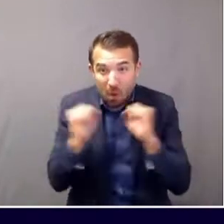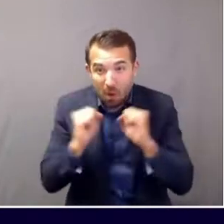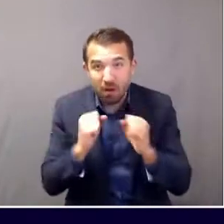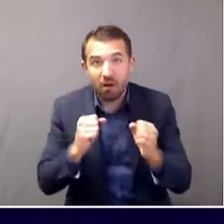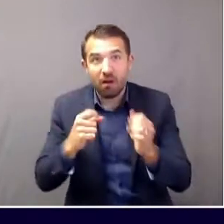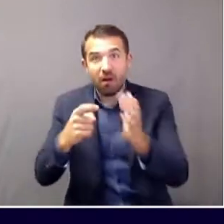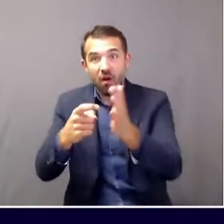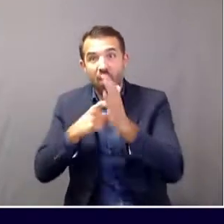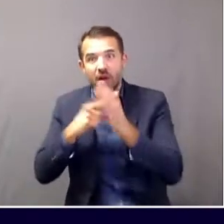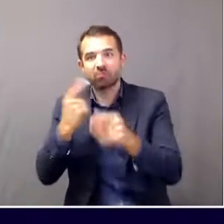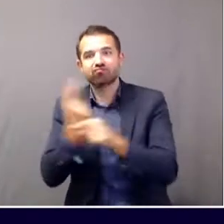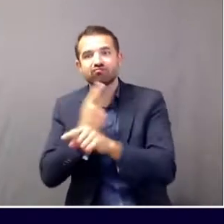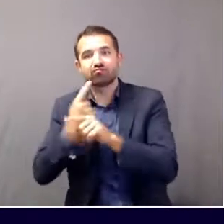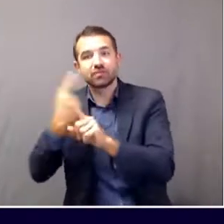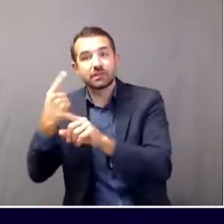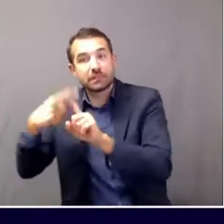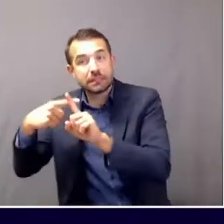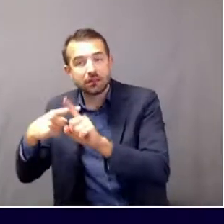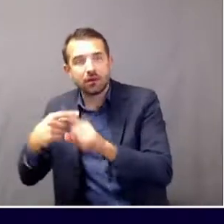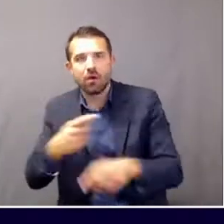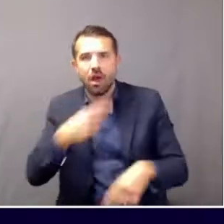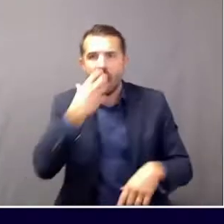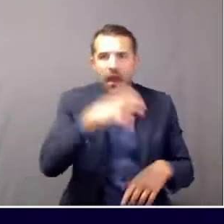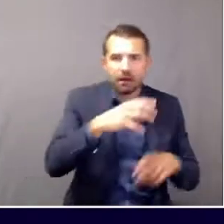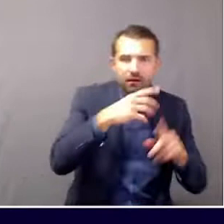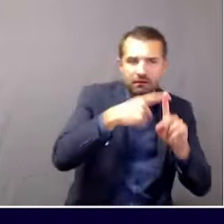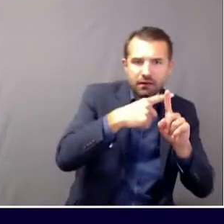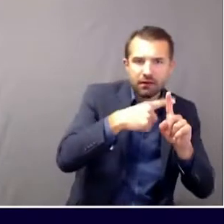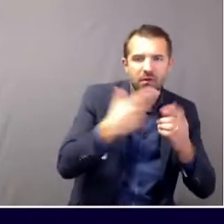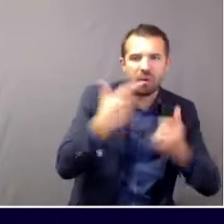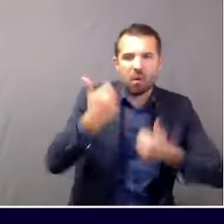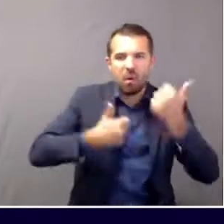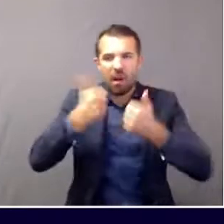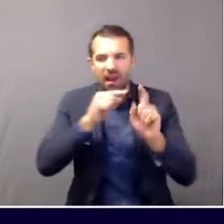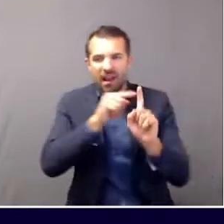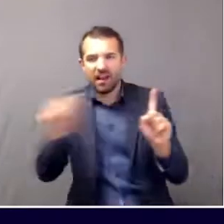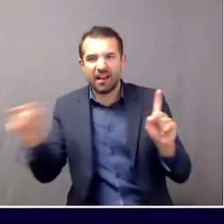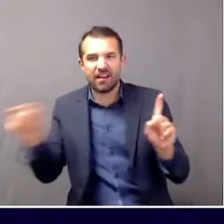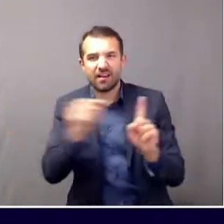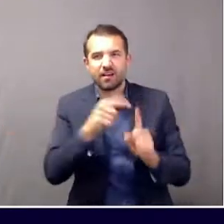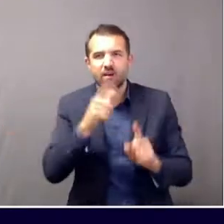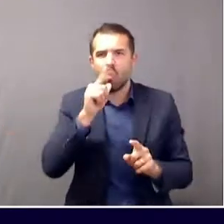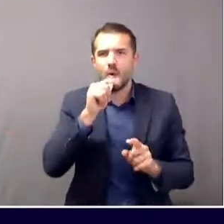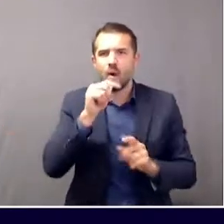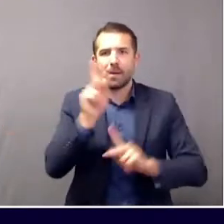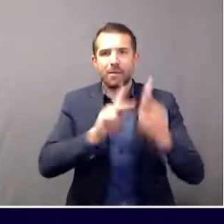prioritize ation to is a topic